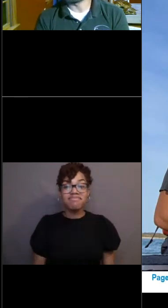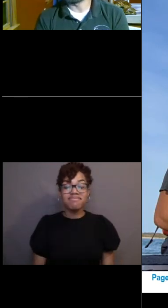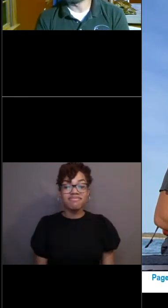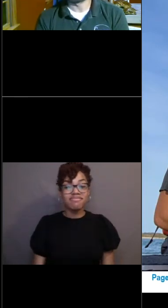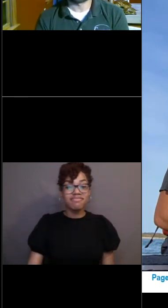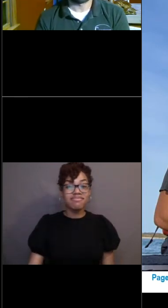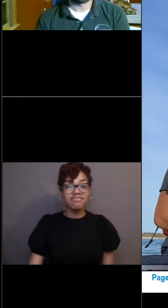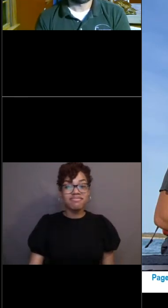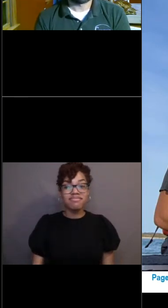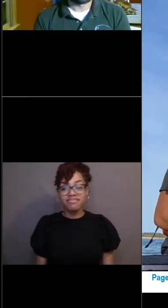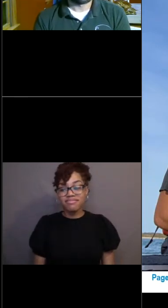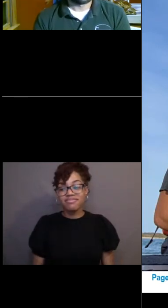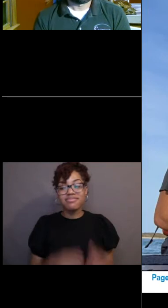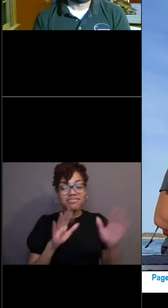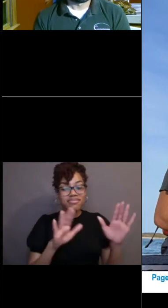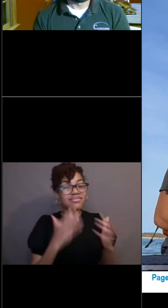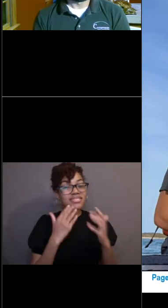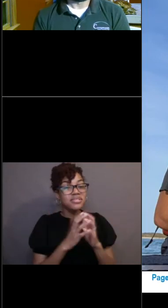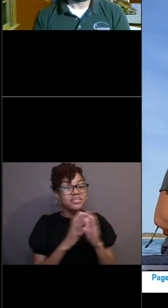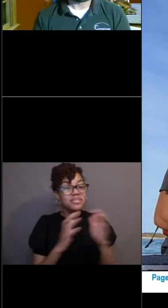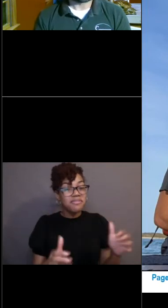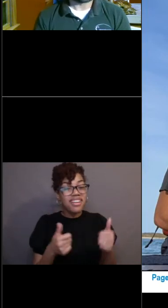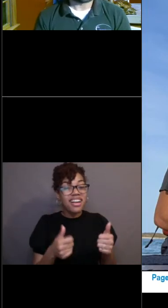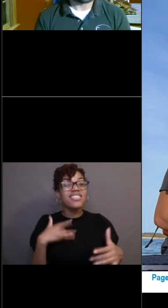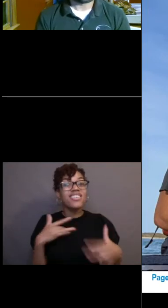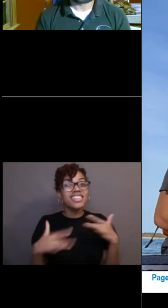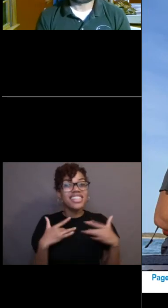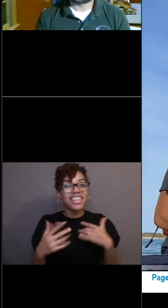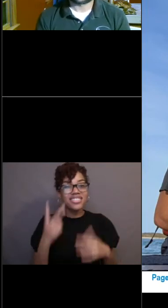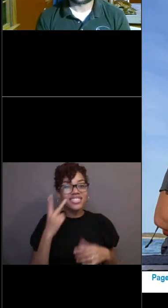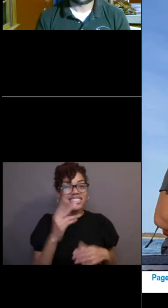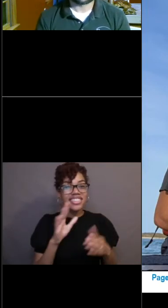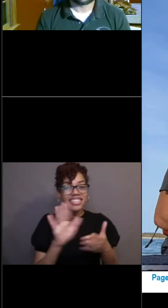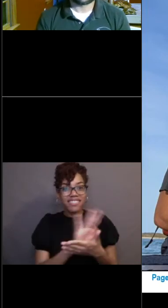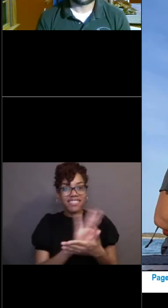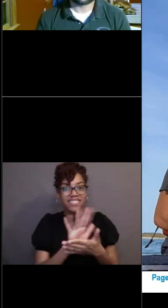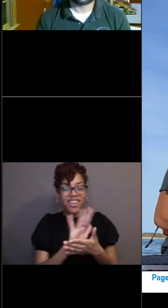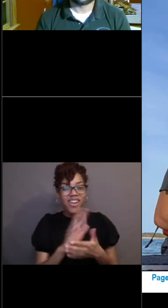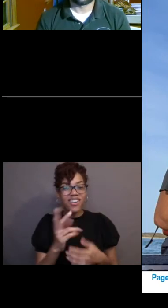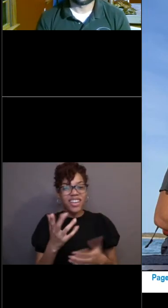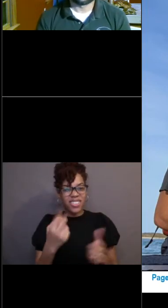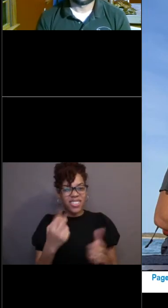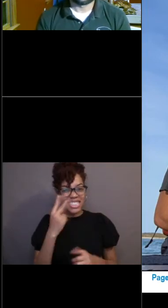Excellent, thank you so much. I was really excited to get to the video where we got to see through a sea turtle's eyes.